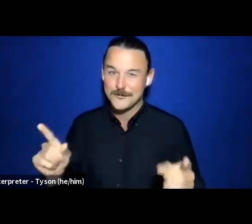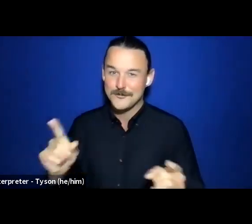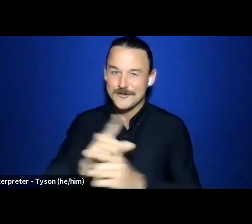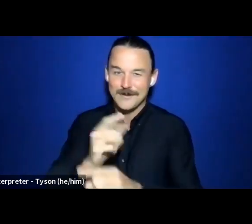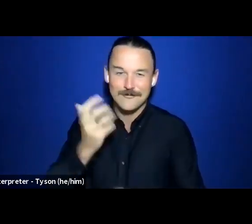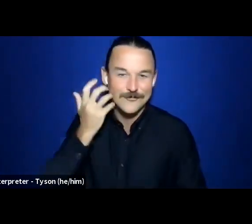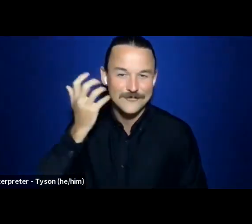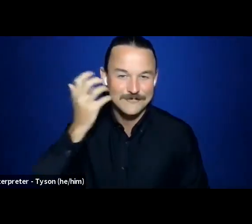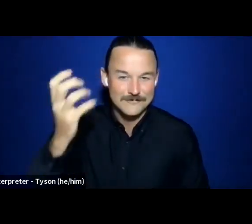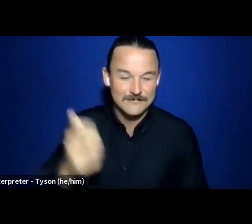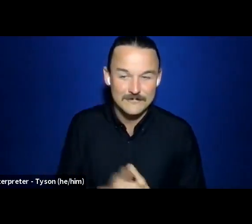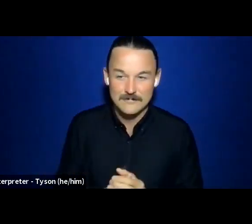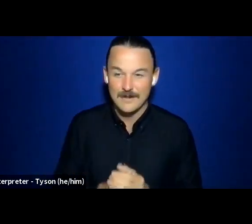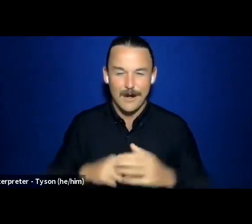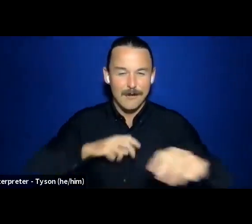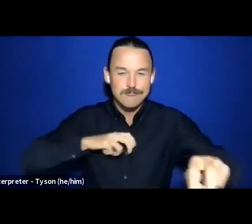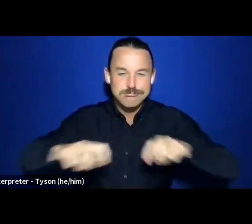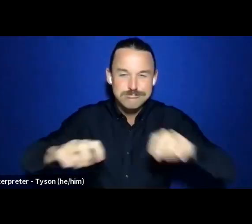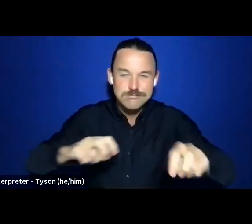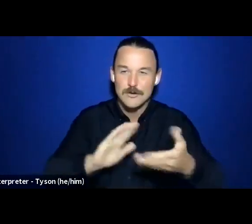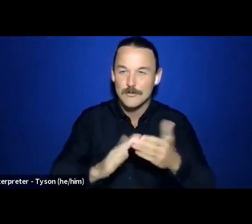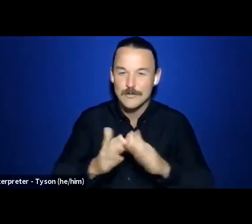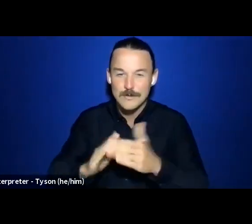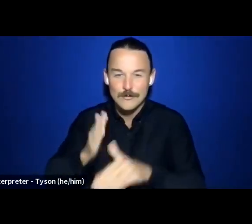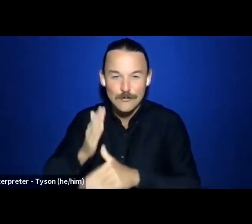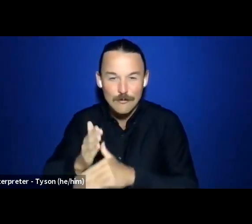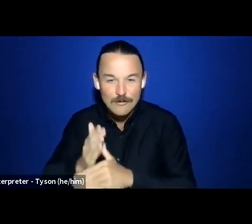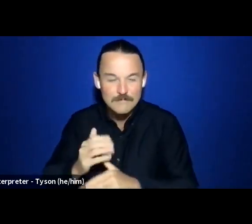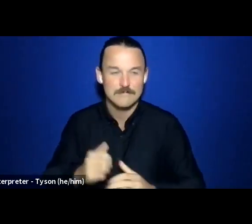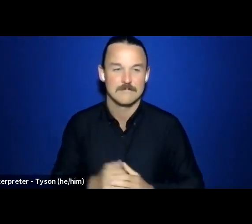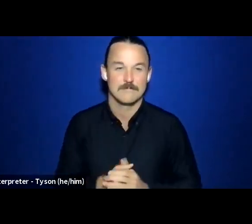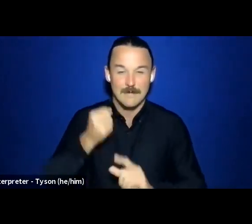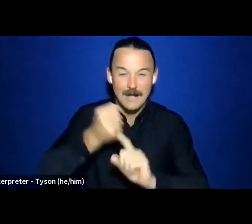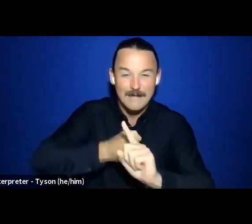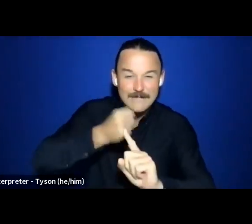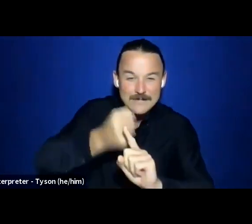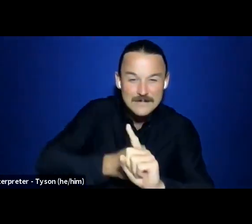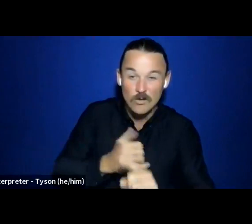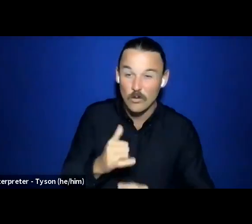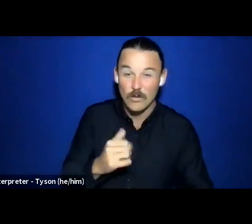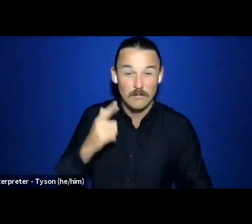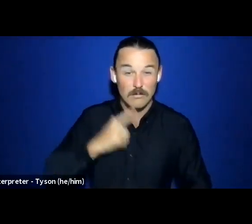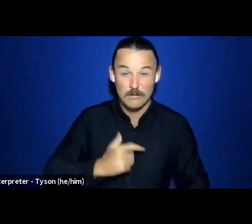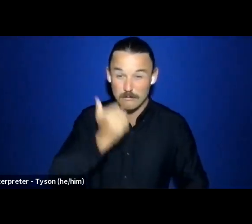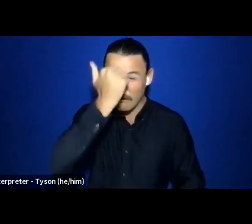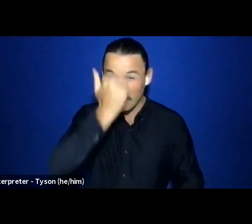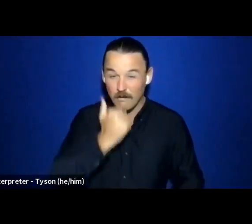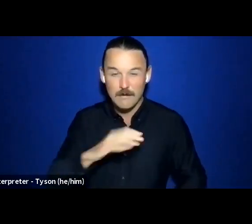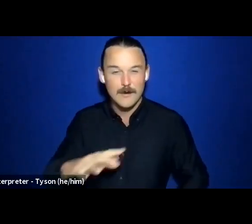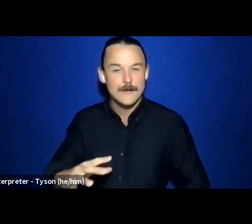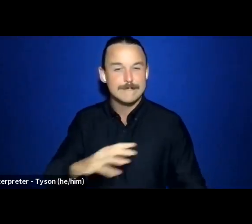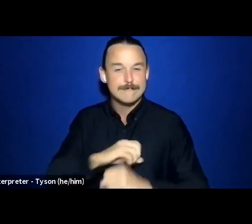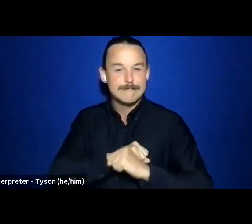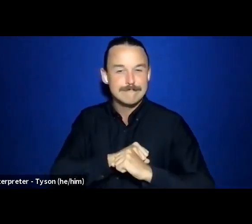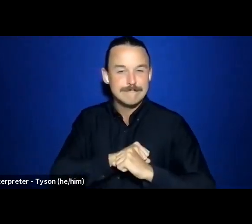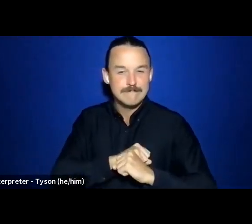reality for our community. whether whether through the active community whether through the active community work and advocacy. . All by the simple car . All by the simple courage of